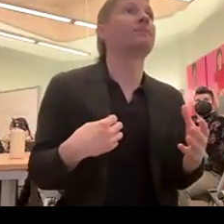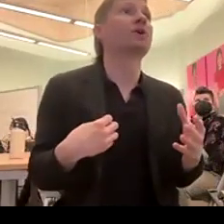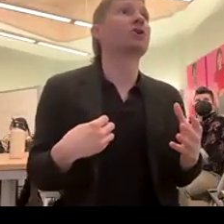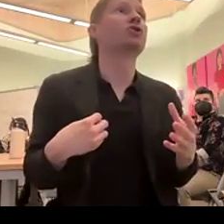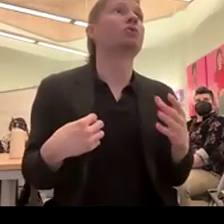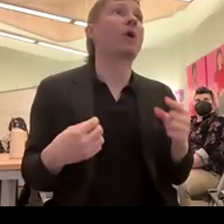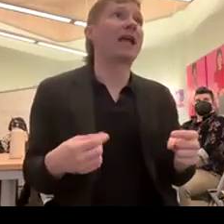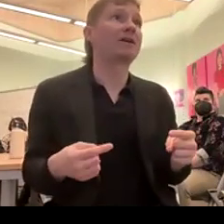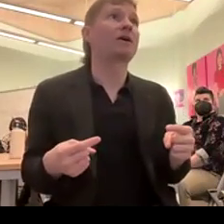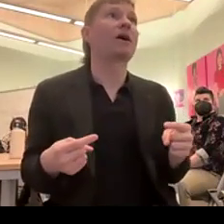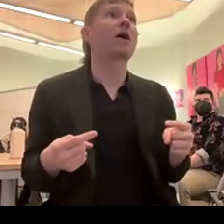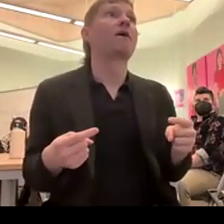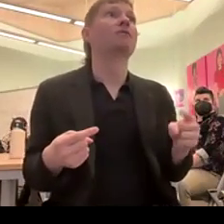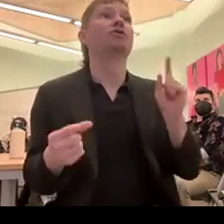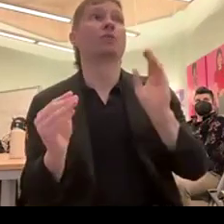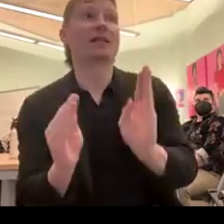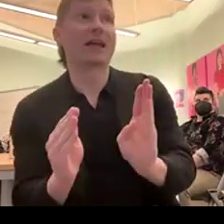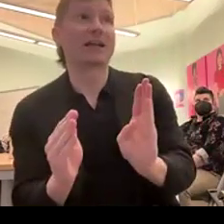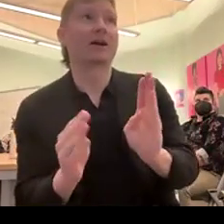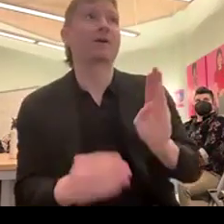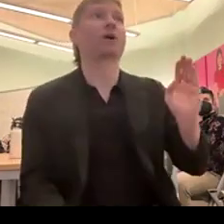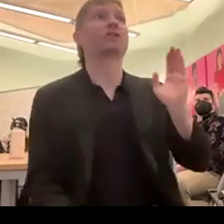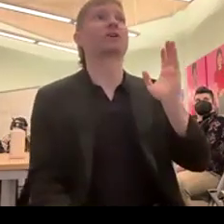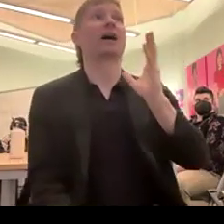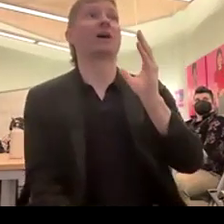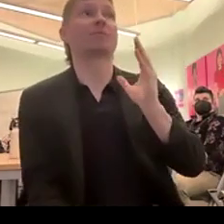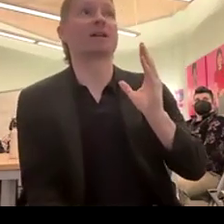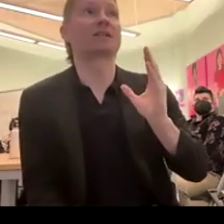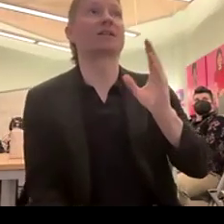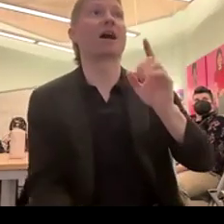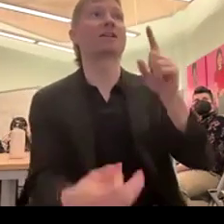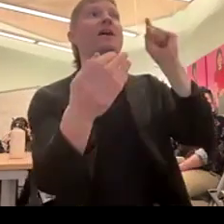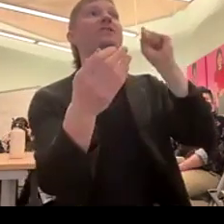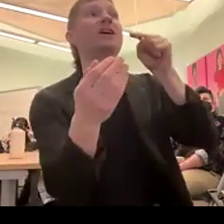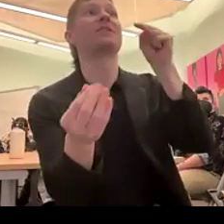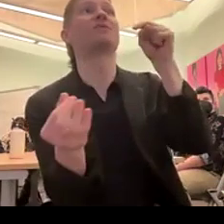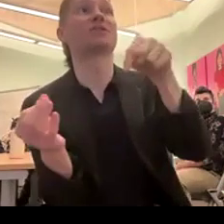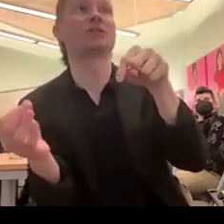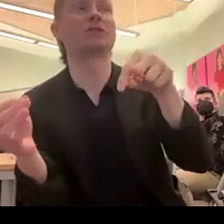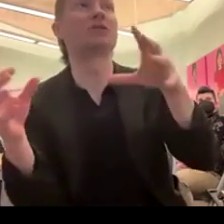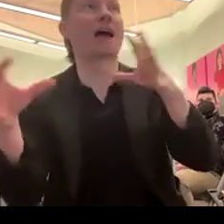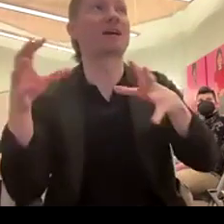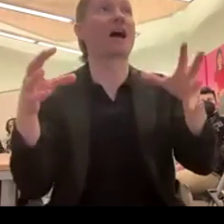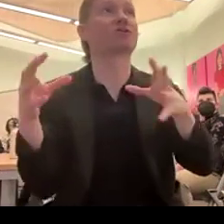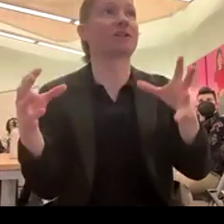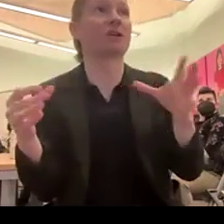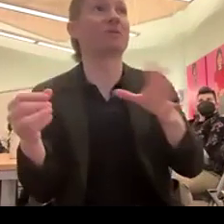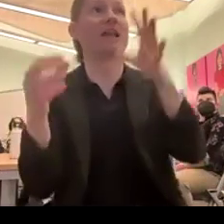negotiate any sort of disability accessibility, you should wait. You should wait until the hiring